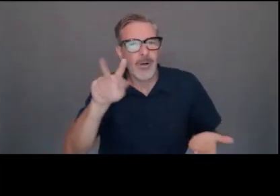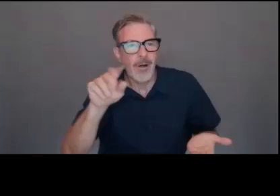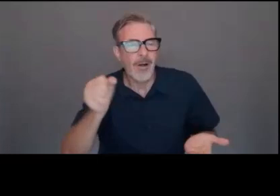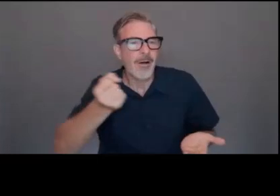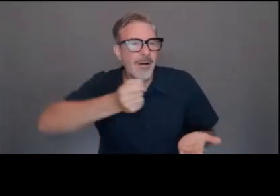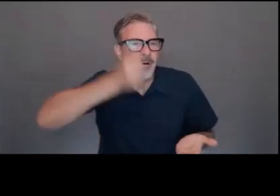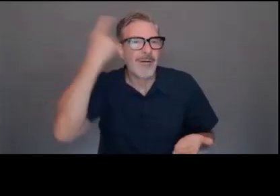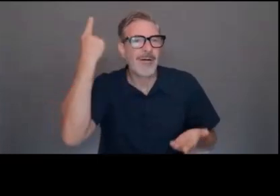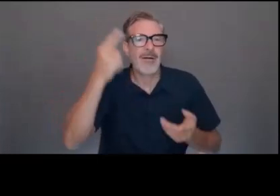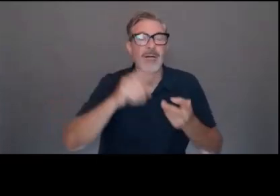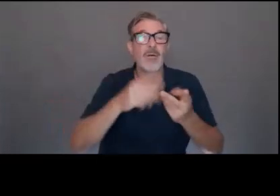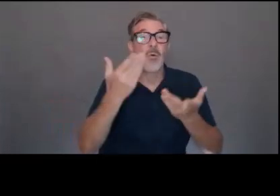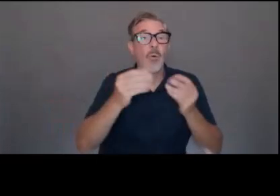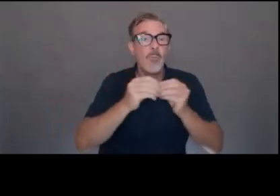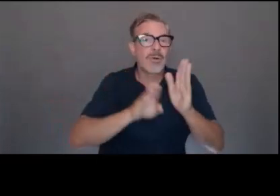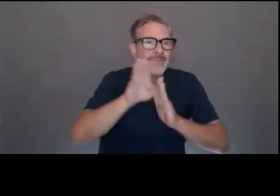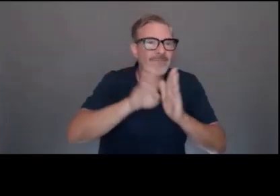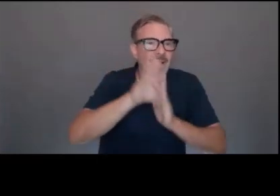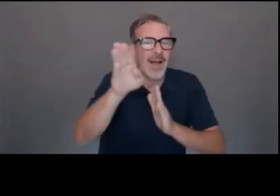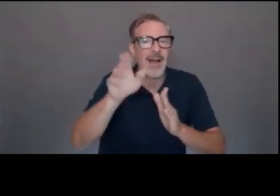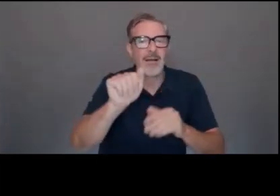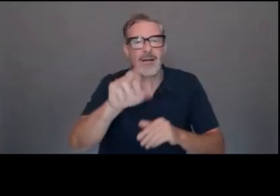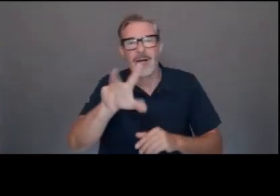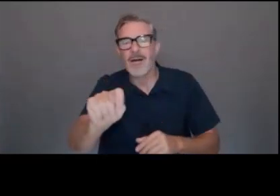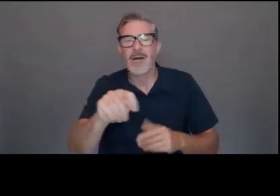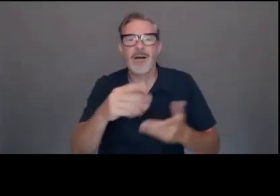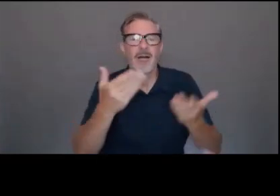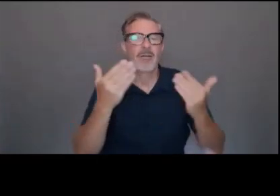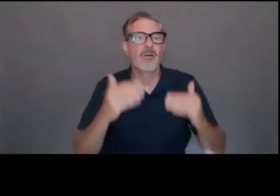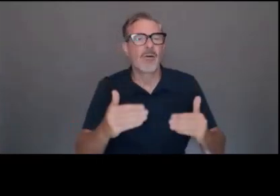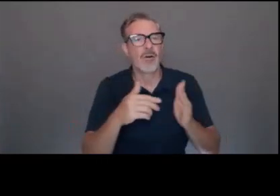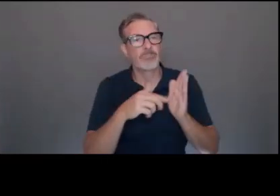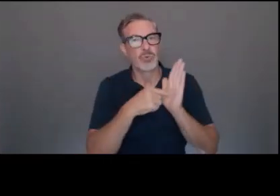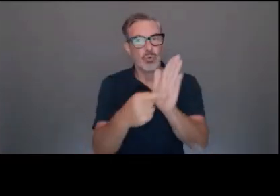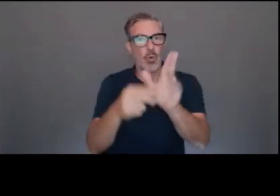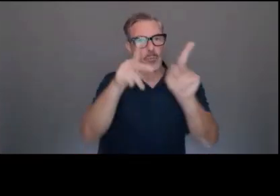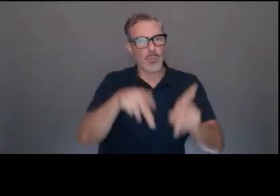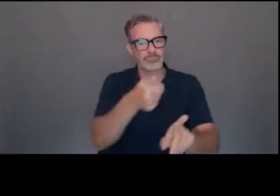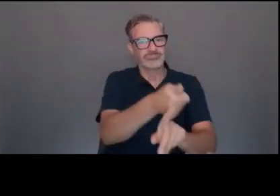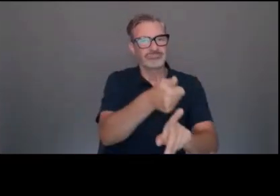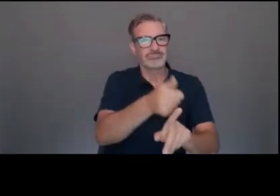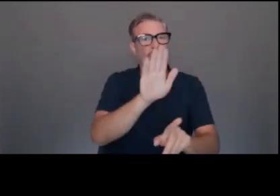of Canadian artists or your arts practice, and the potential of the project to